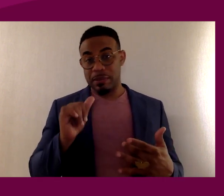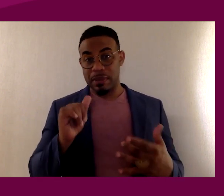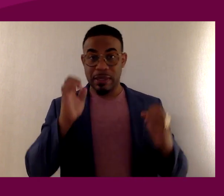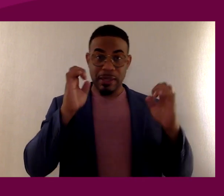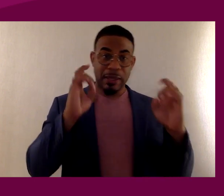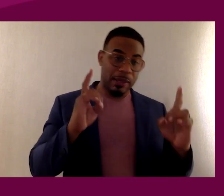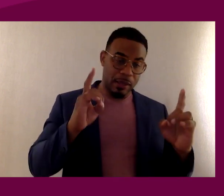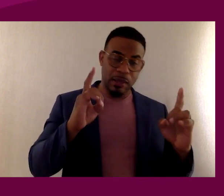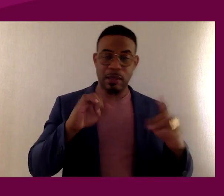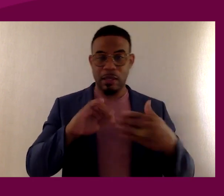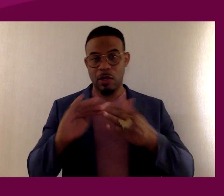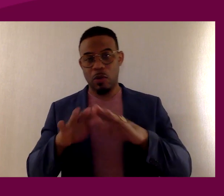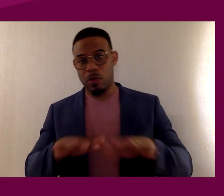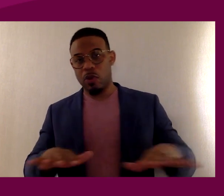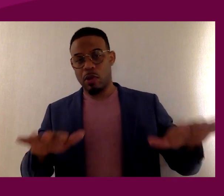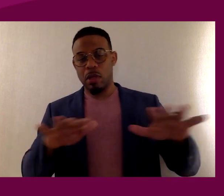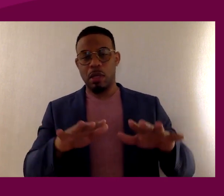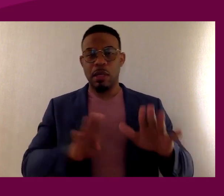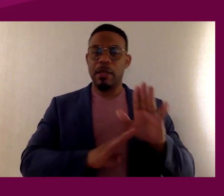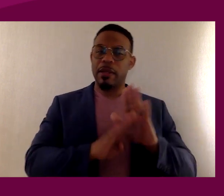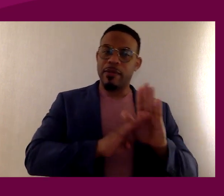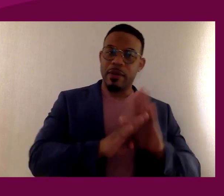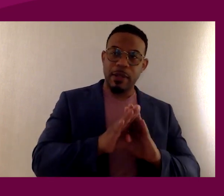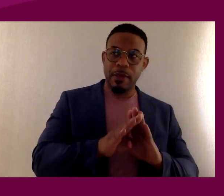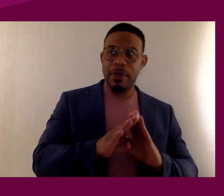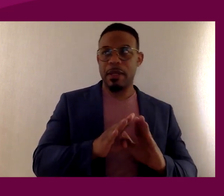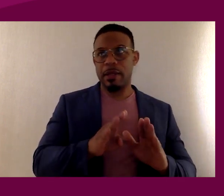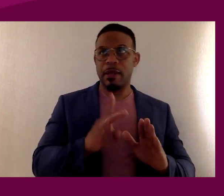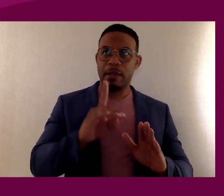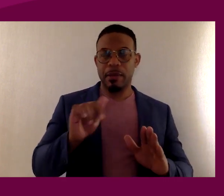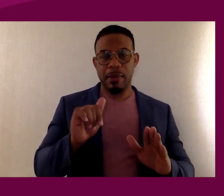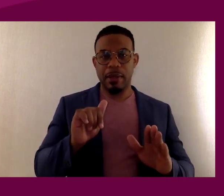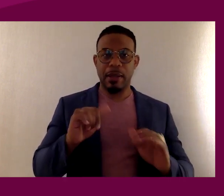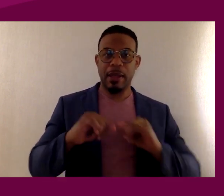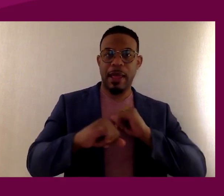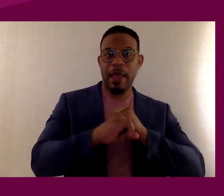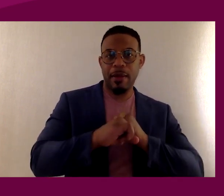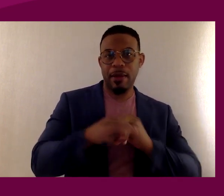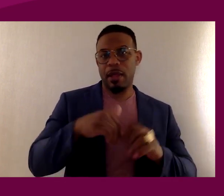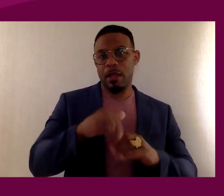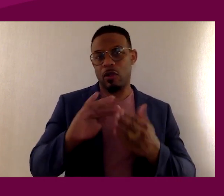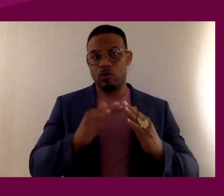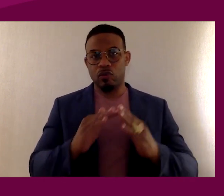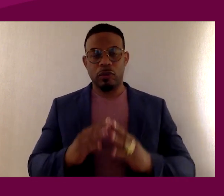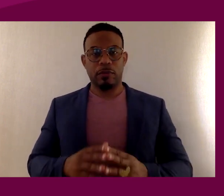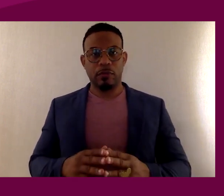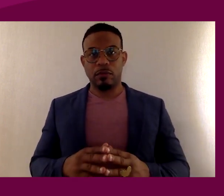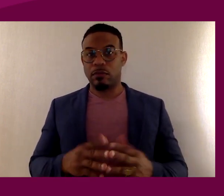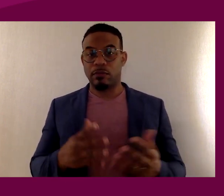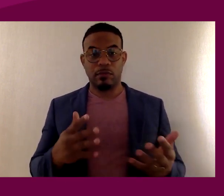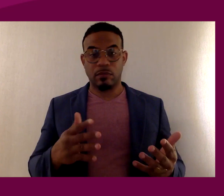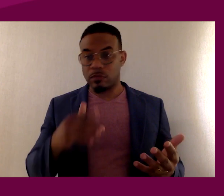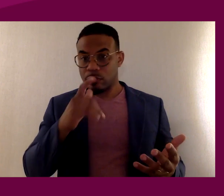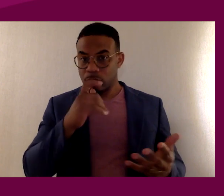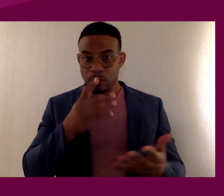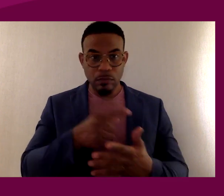the usual disability education in the communities, developing disability advocates in the community